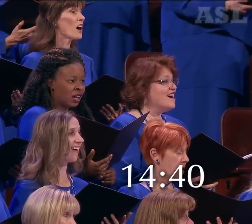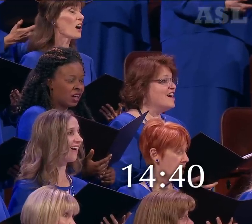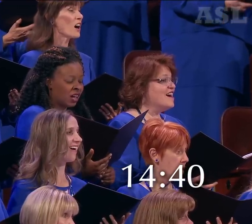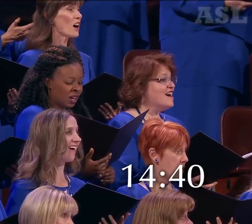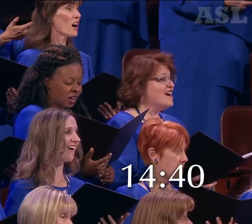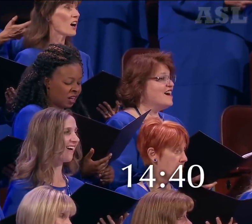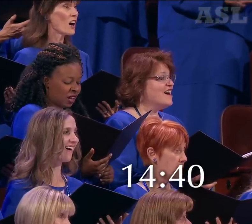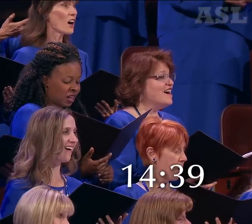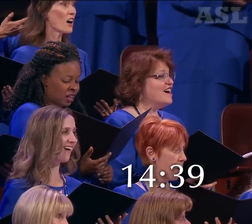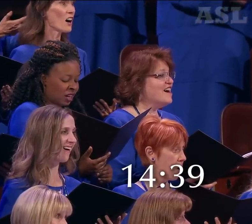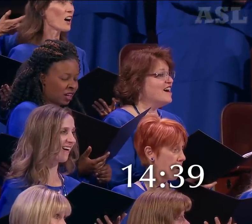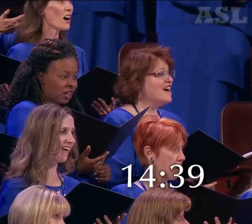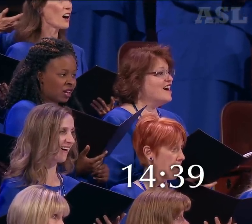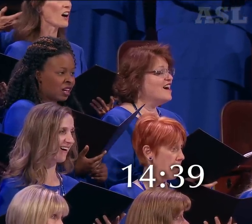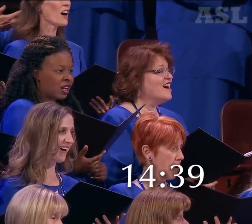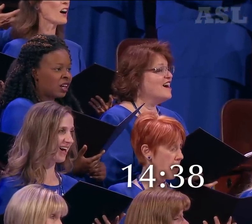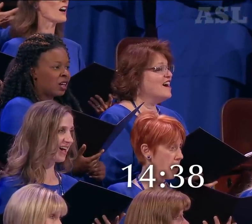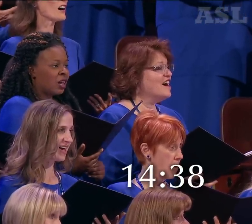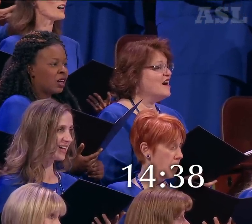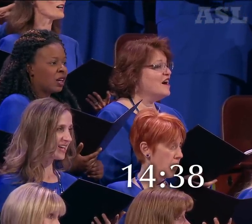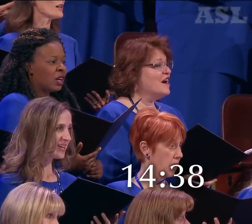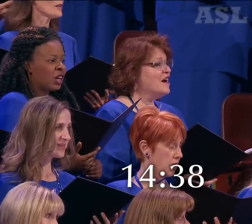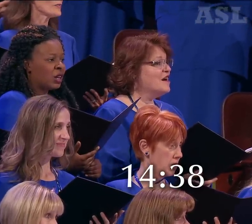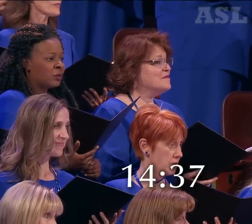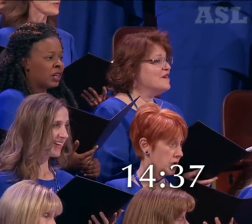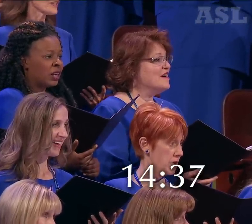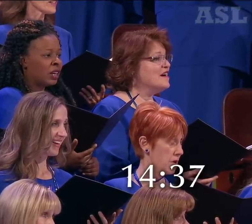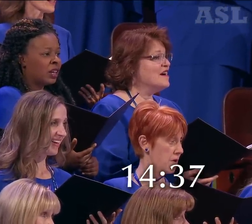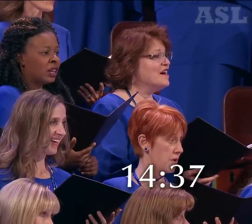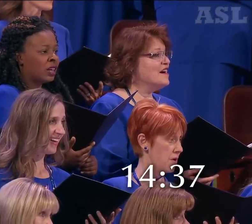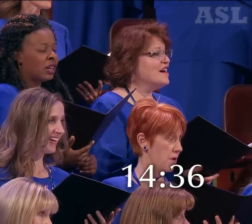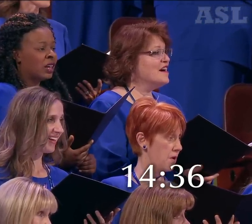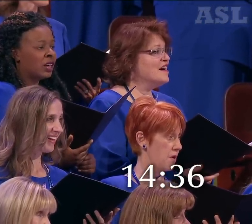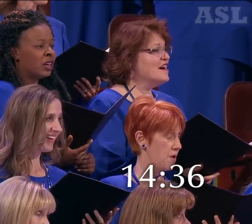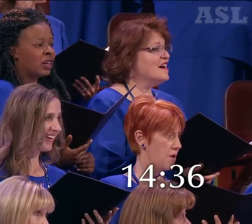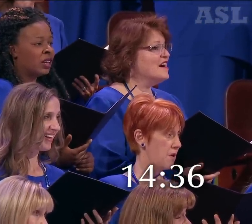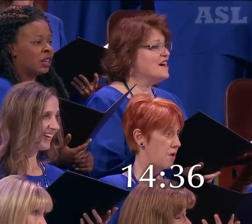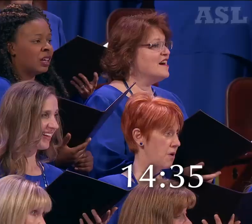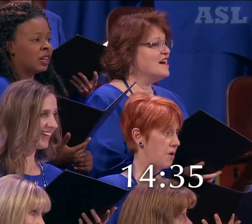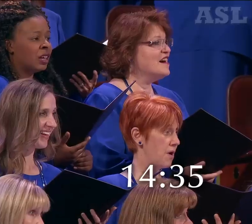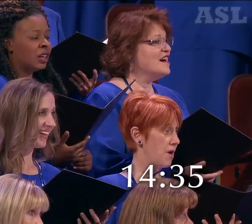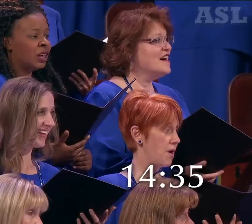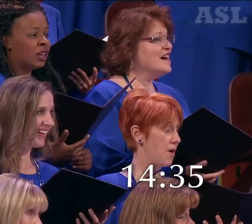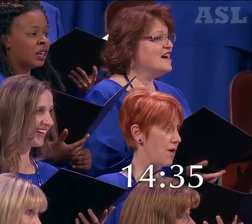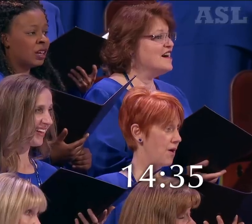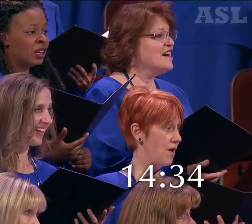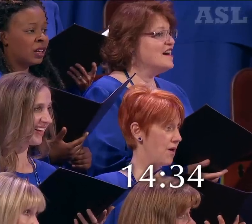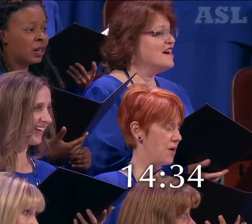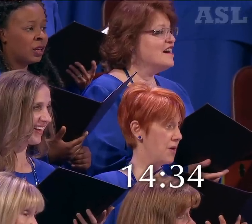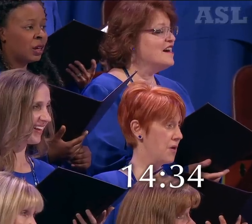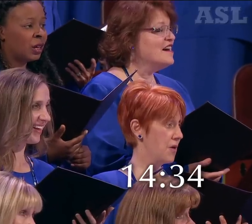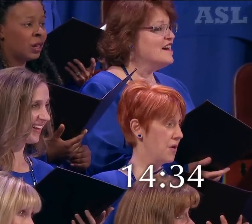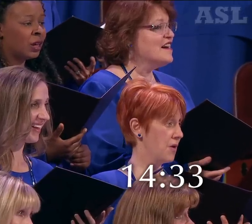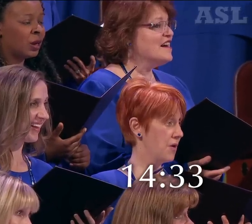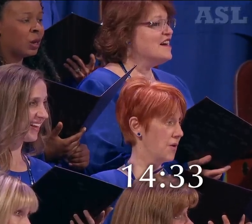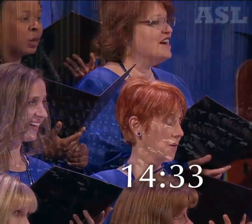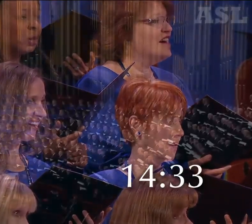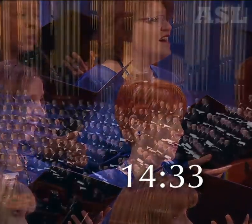THIS IS THE ENGLISH CLOSED CAPTION CHANNEL OF THE CHURCH OF JESUS CHRIST OF LATTER-DAY SAINTS.